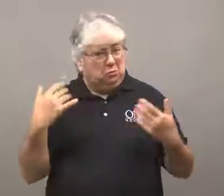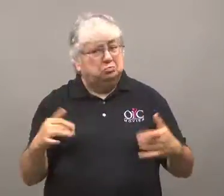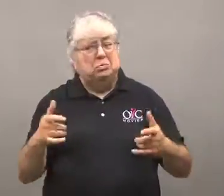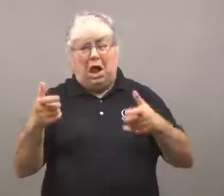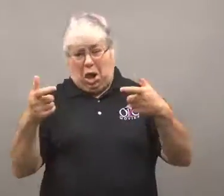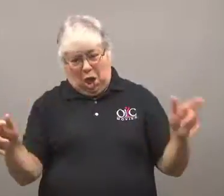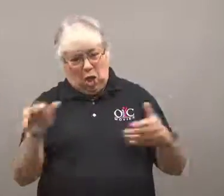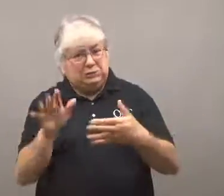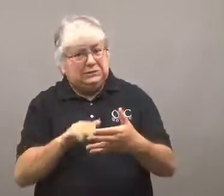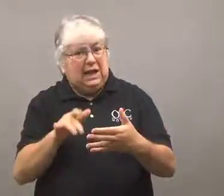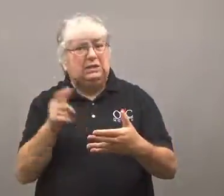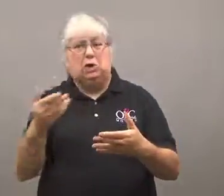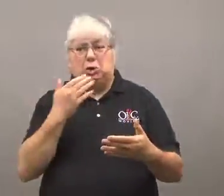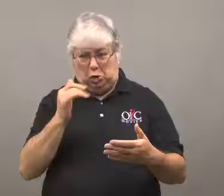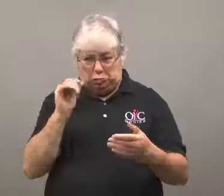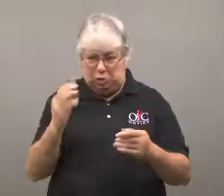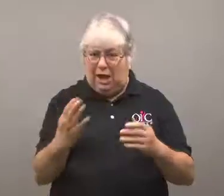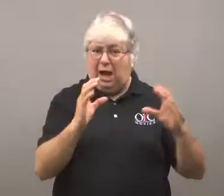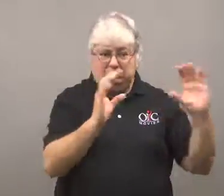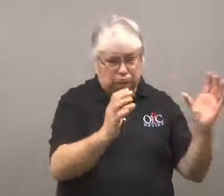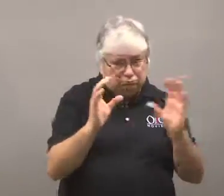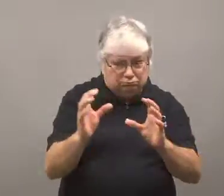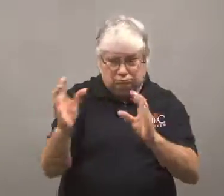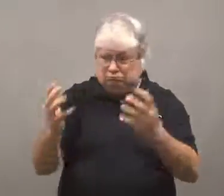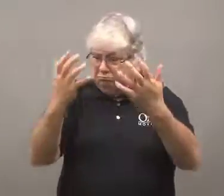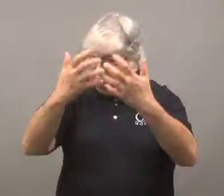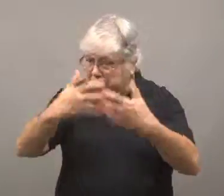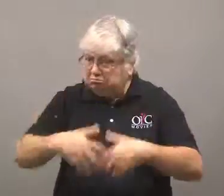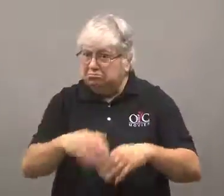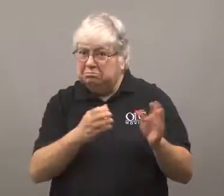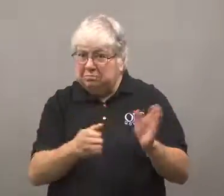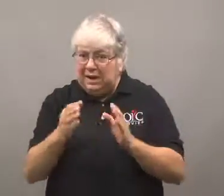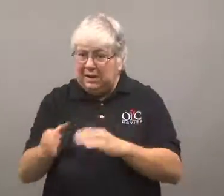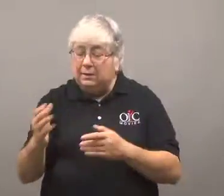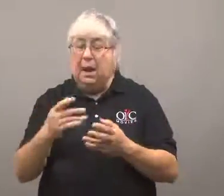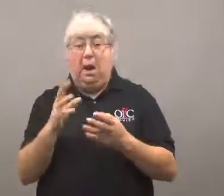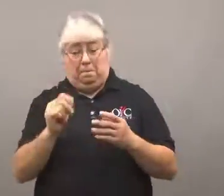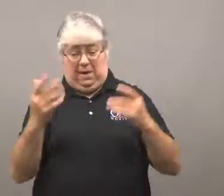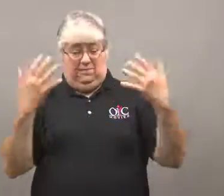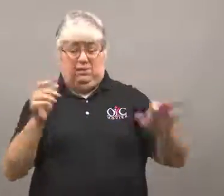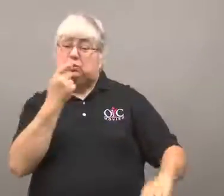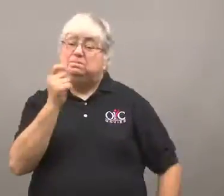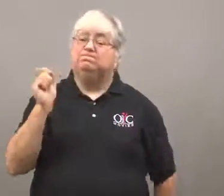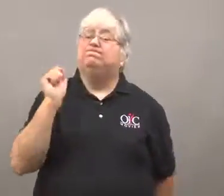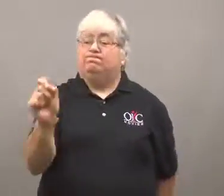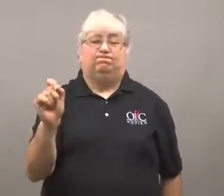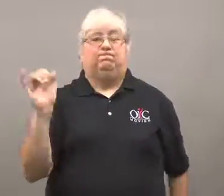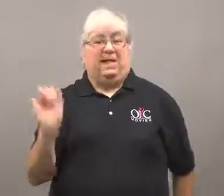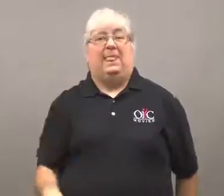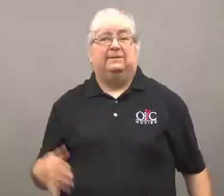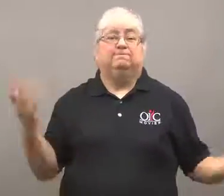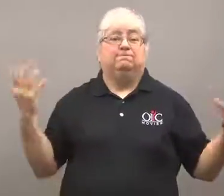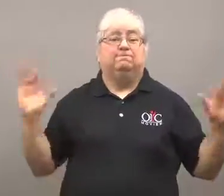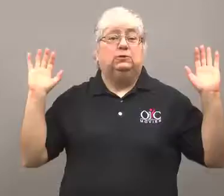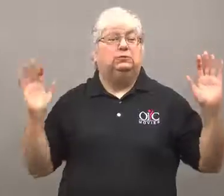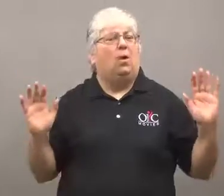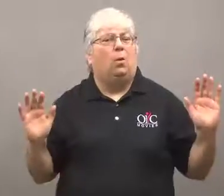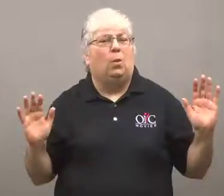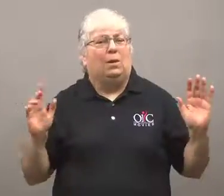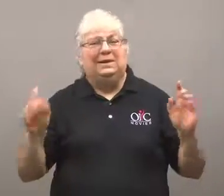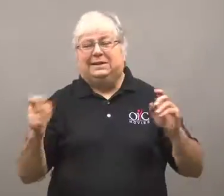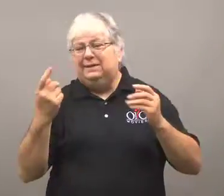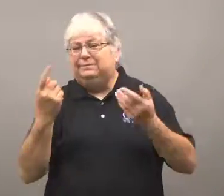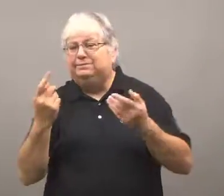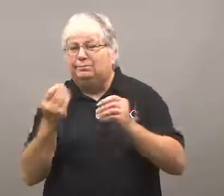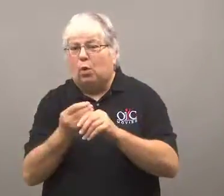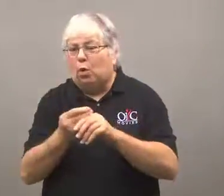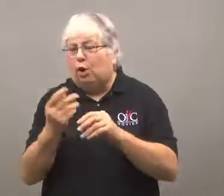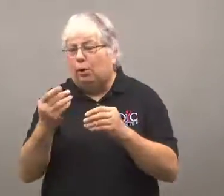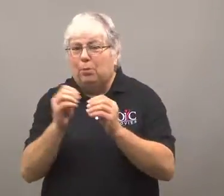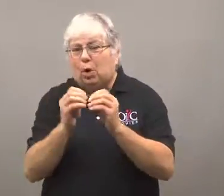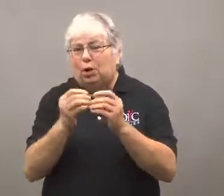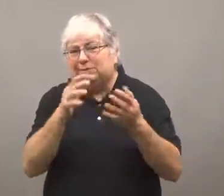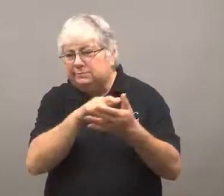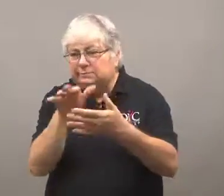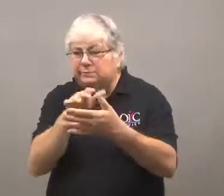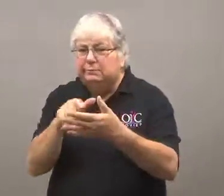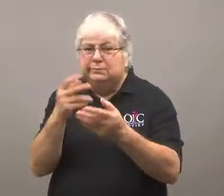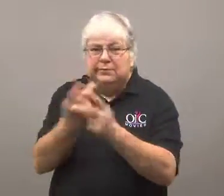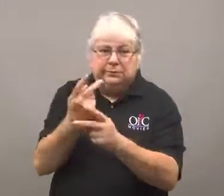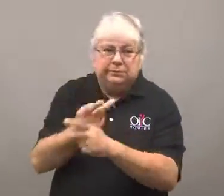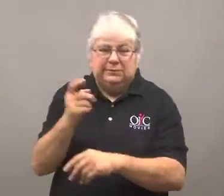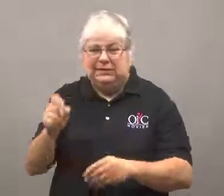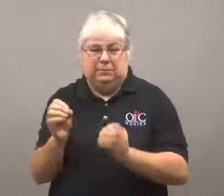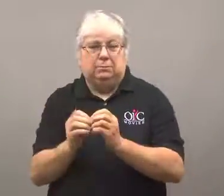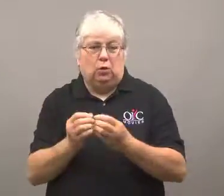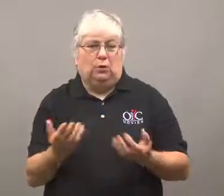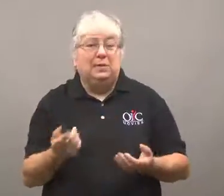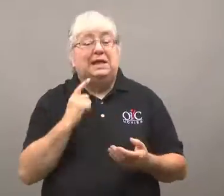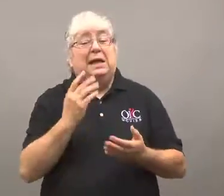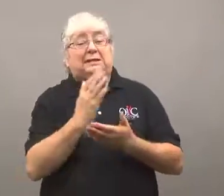He said it was a large, well done, well planned study. It wasn't definitive, though.